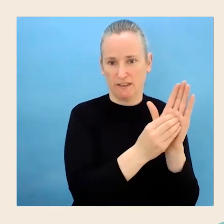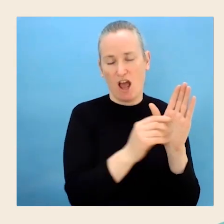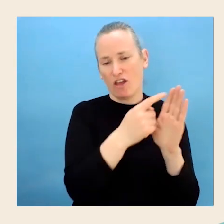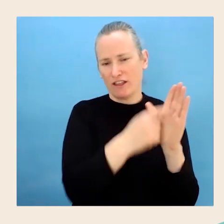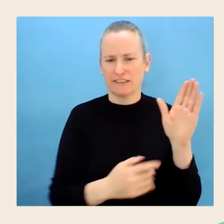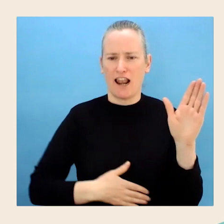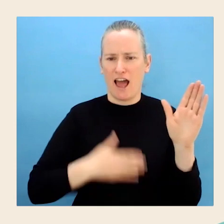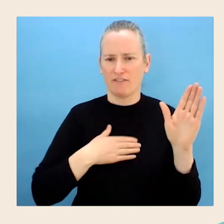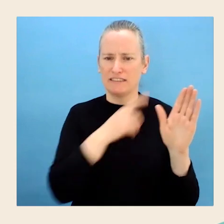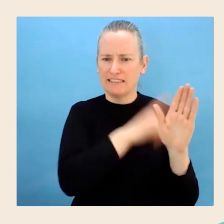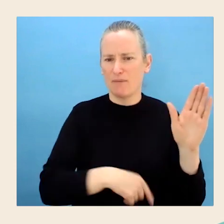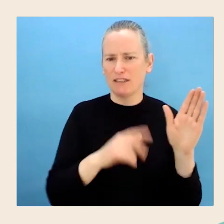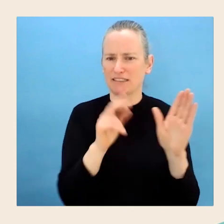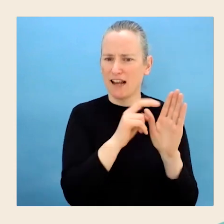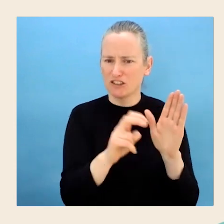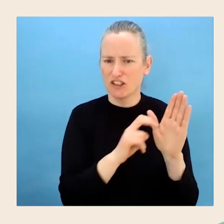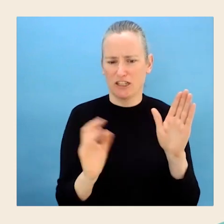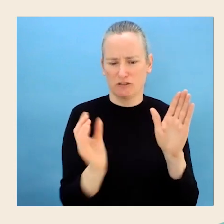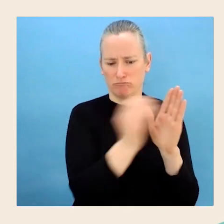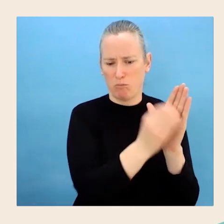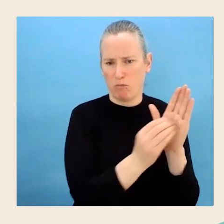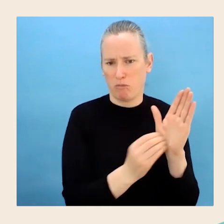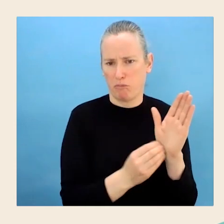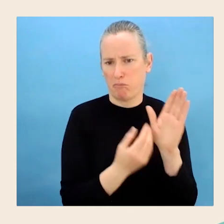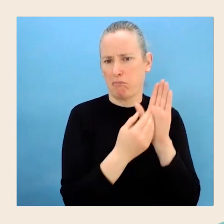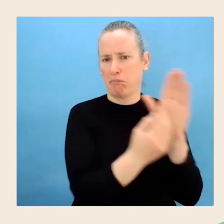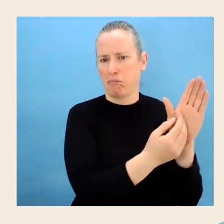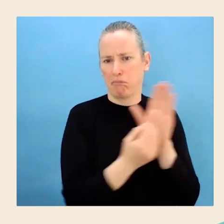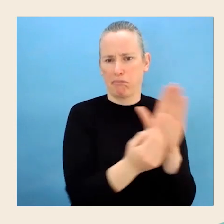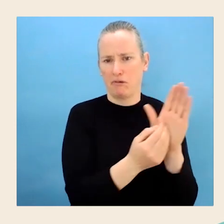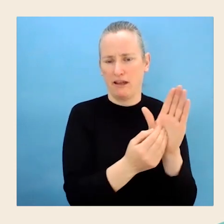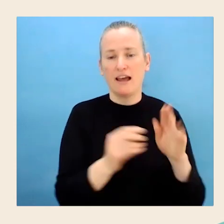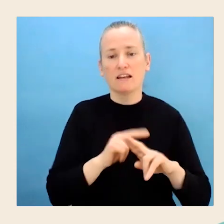Here's your TV cameo. That's not interesting to me. I want to take down the world.